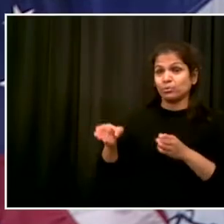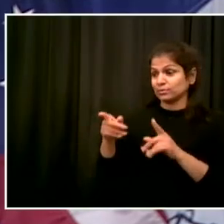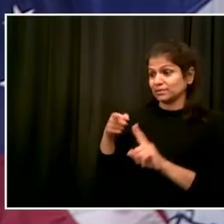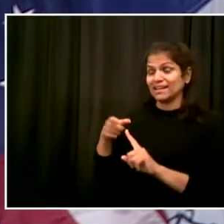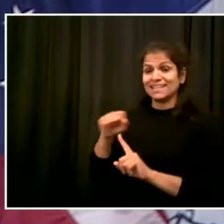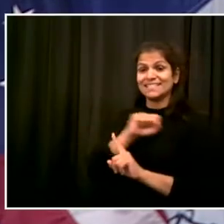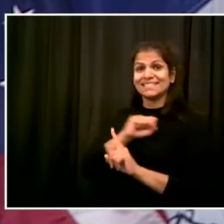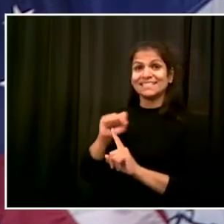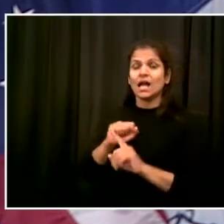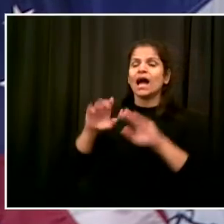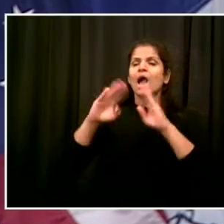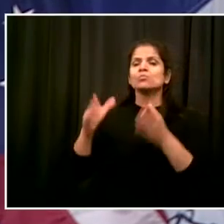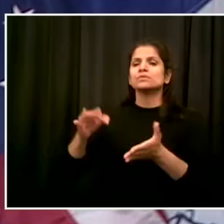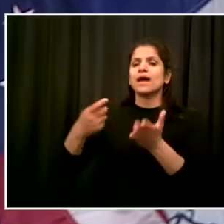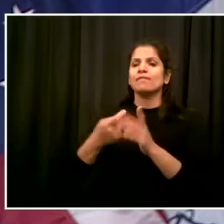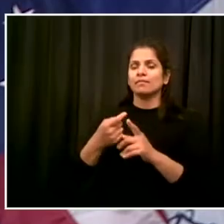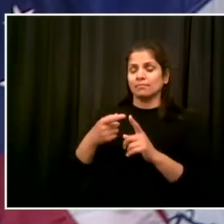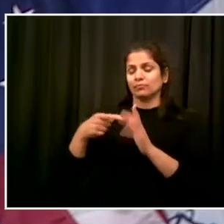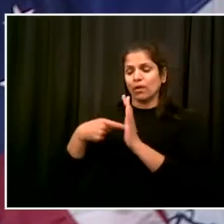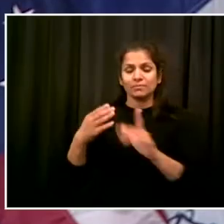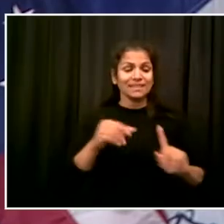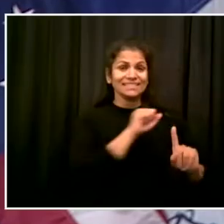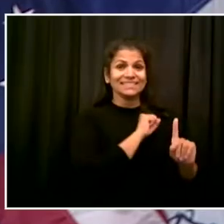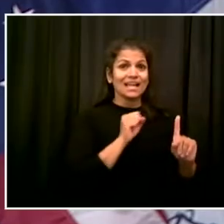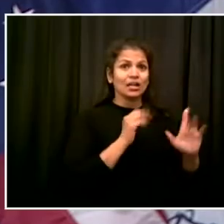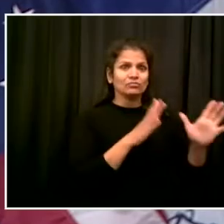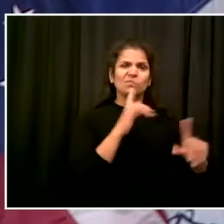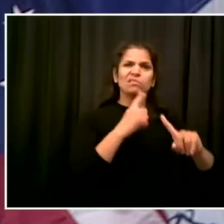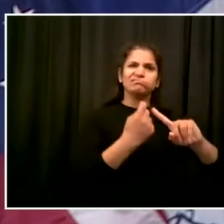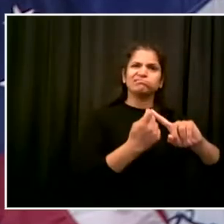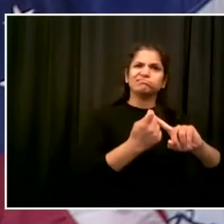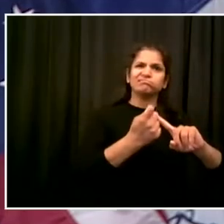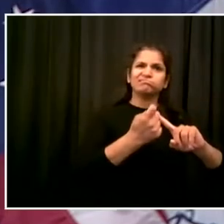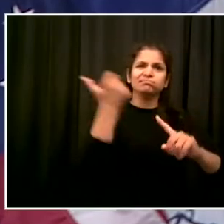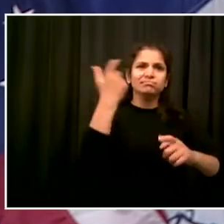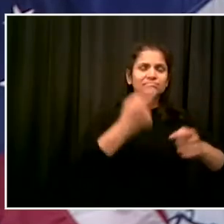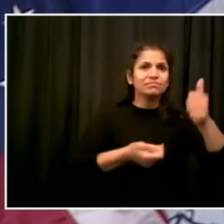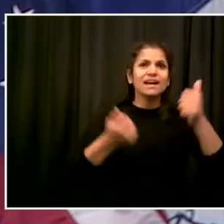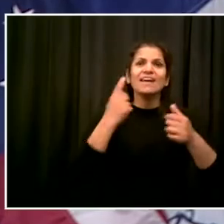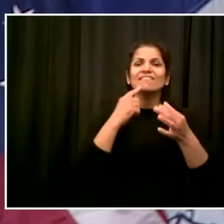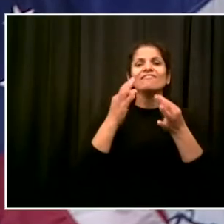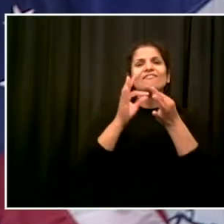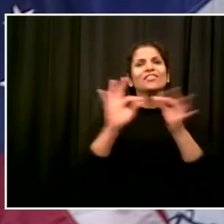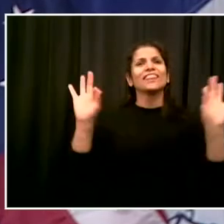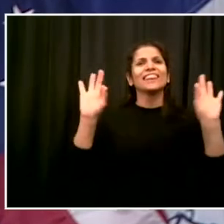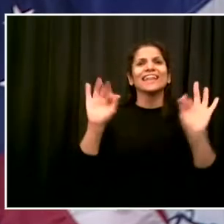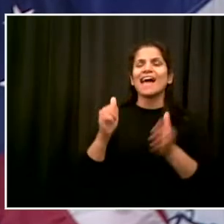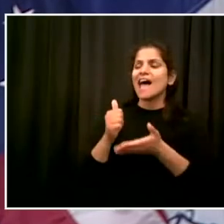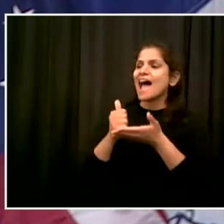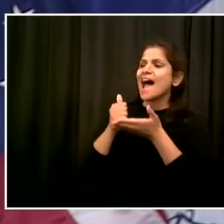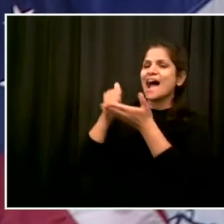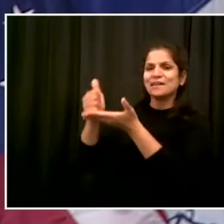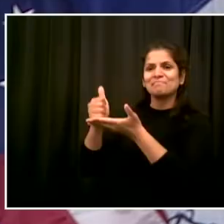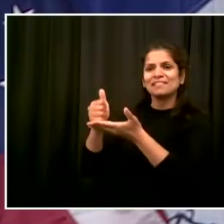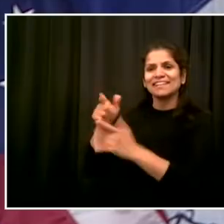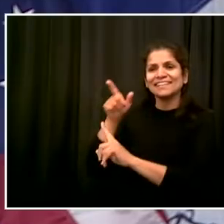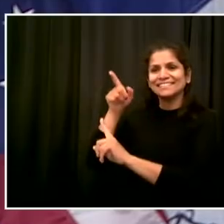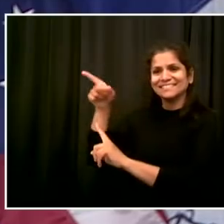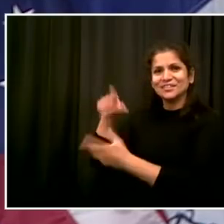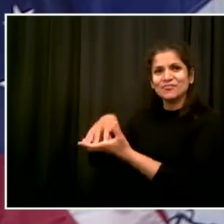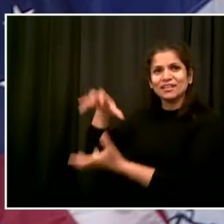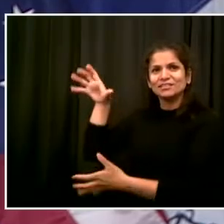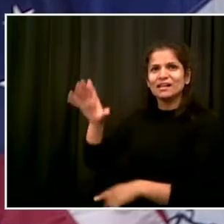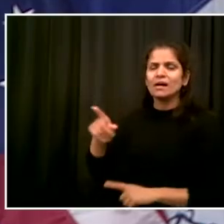TAXES.